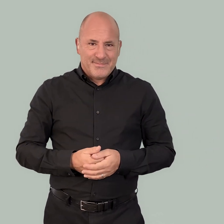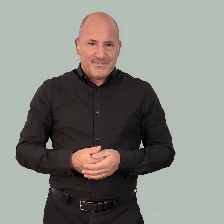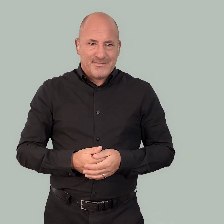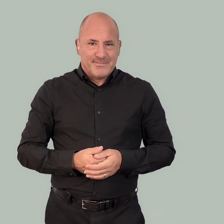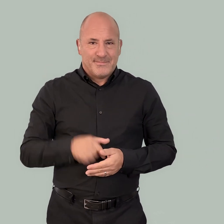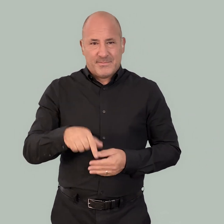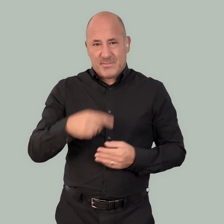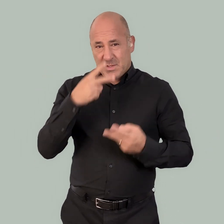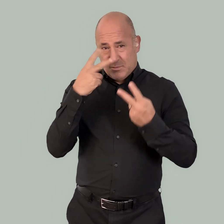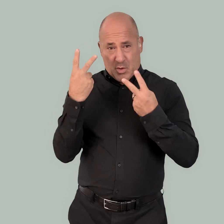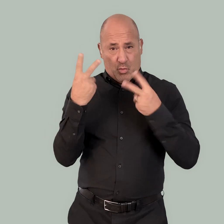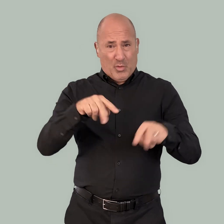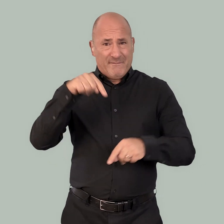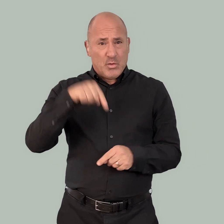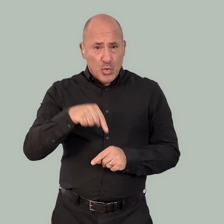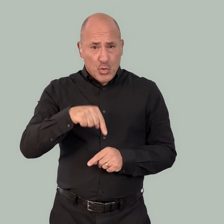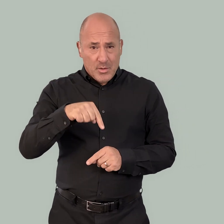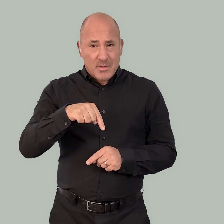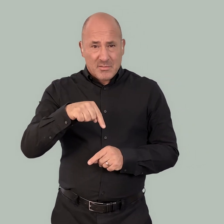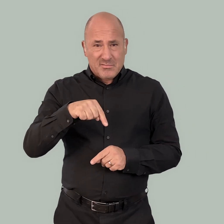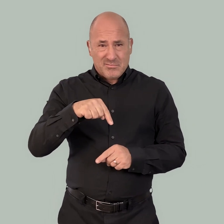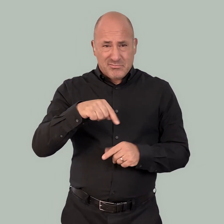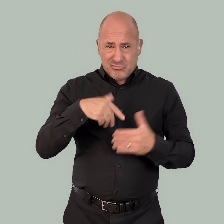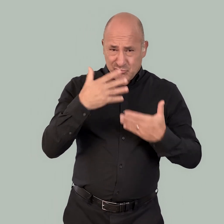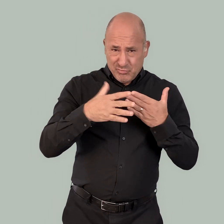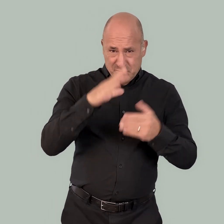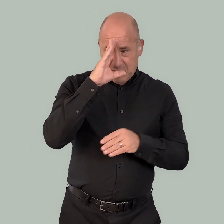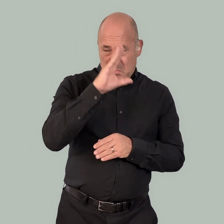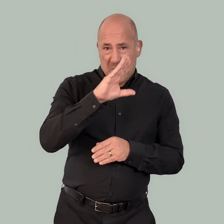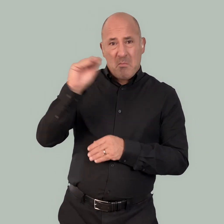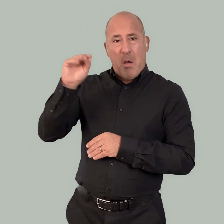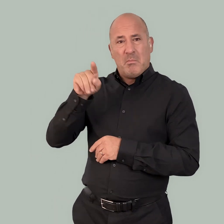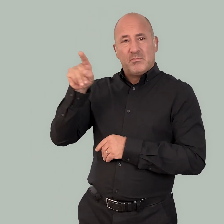The Review will ultimately report to